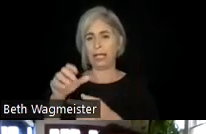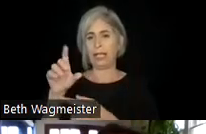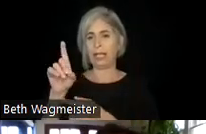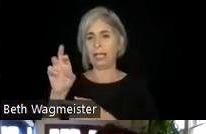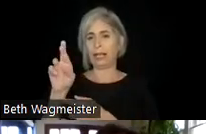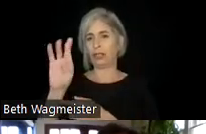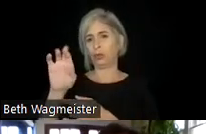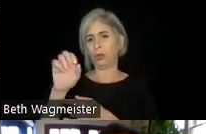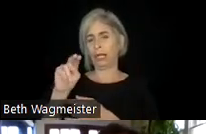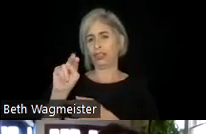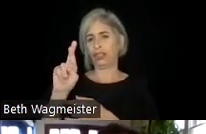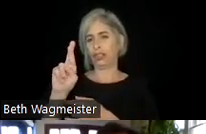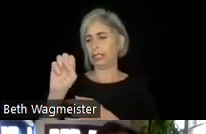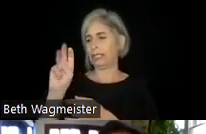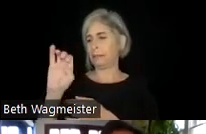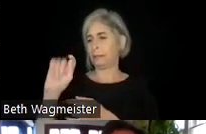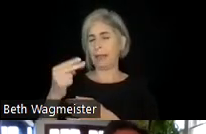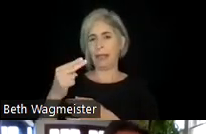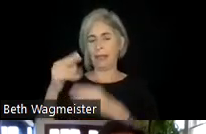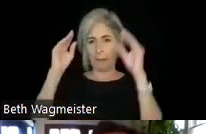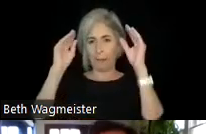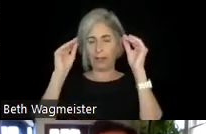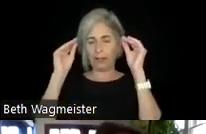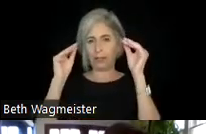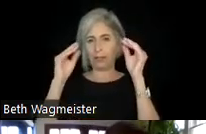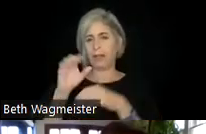Timothy and Khara. The moderator today is